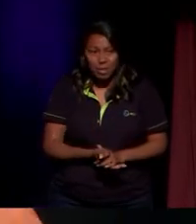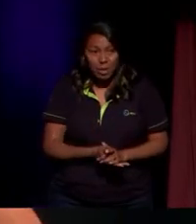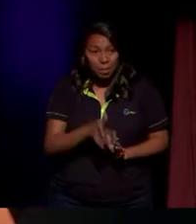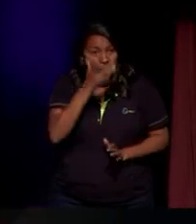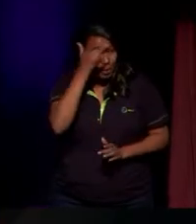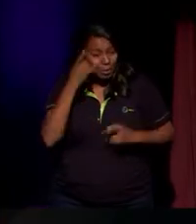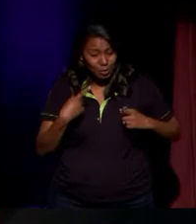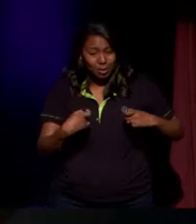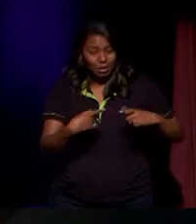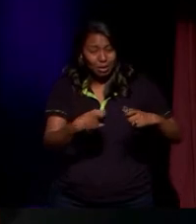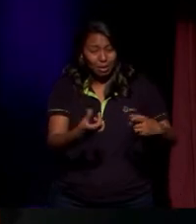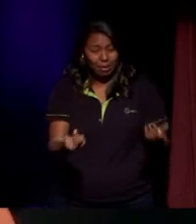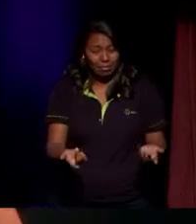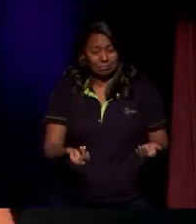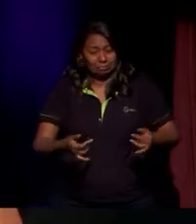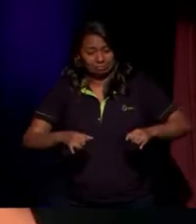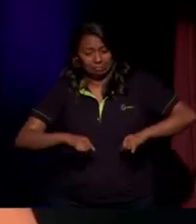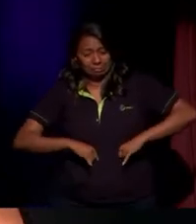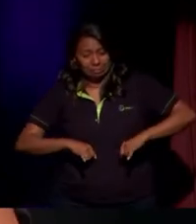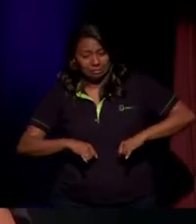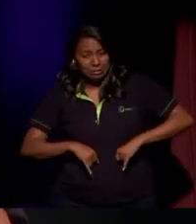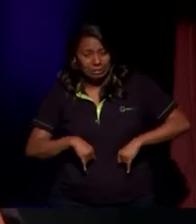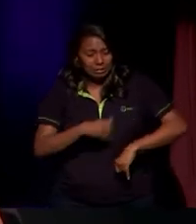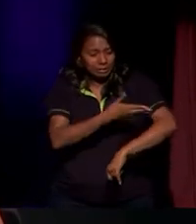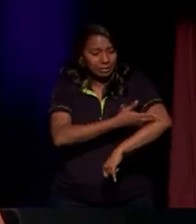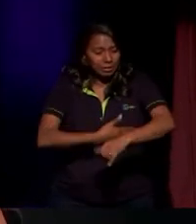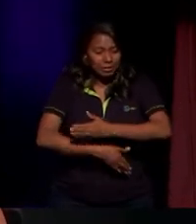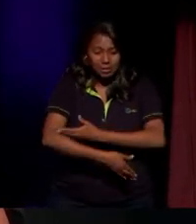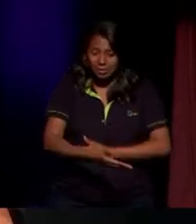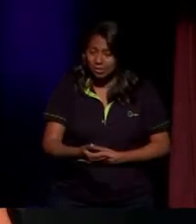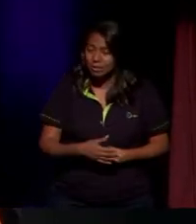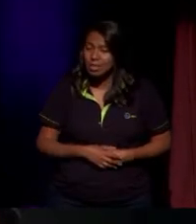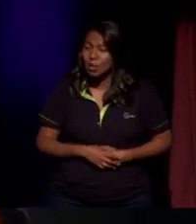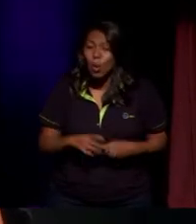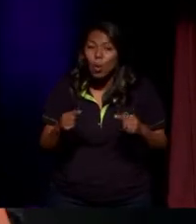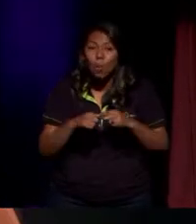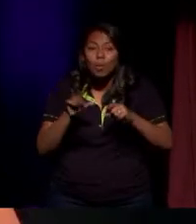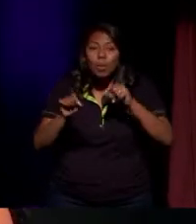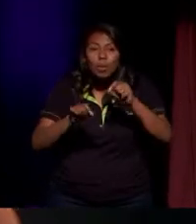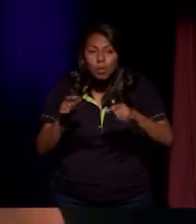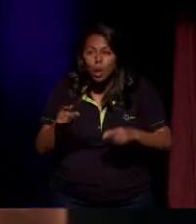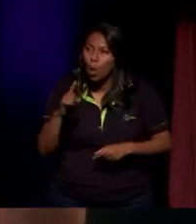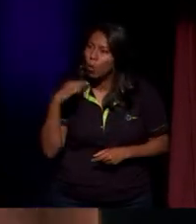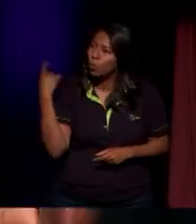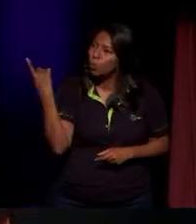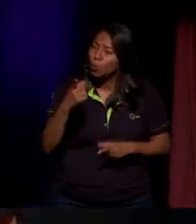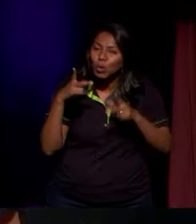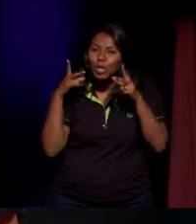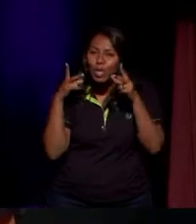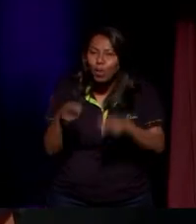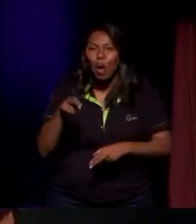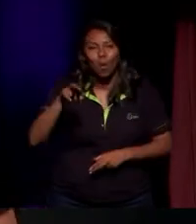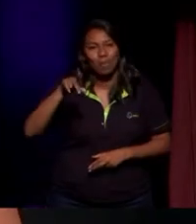What was it about? We are all brothers, we cannot brother be killing brother.